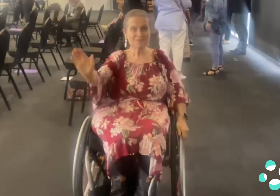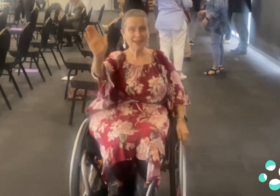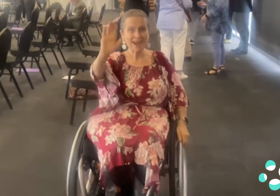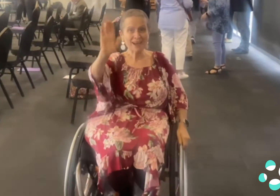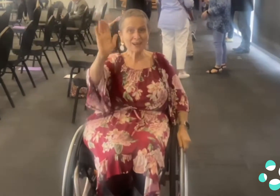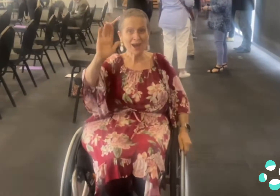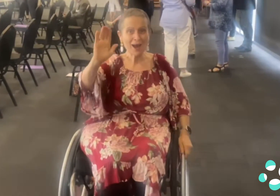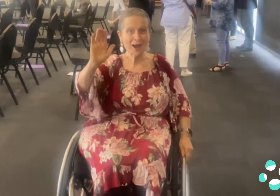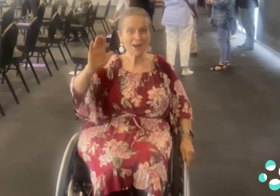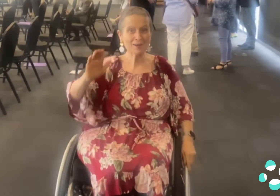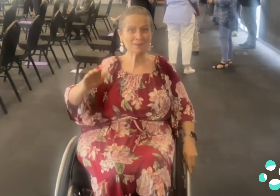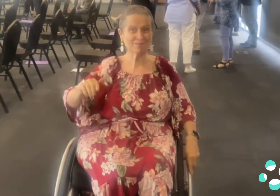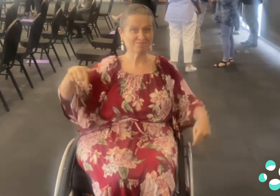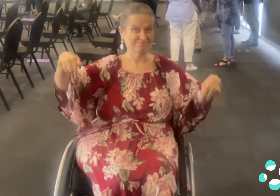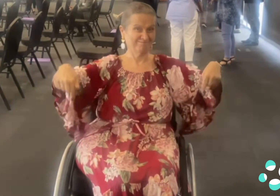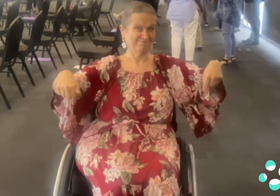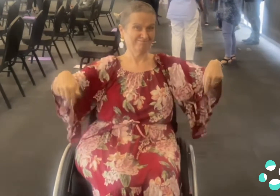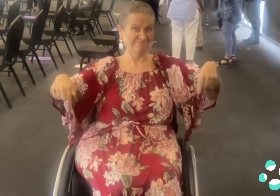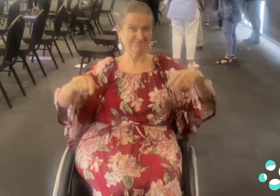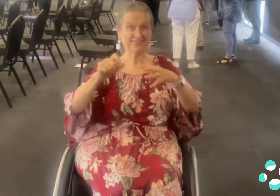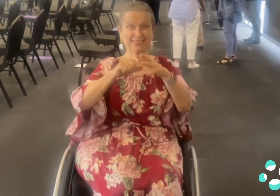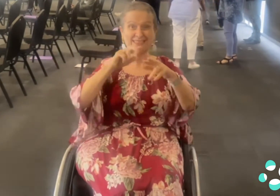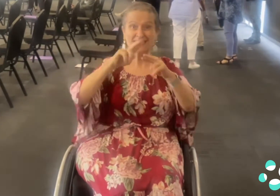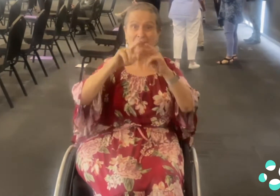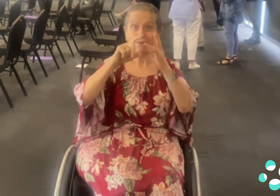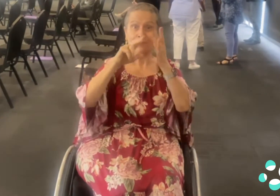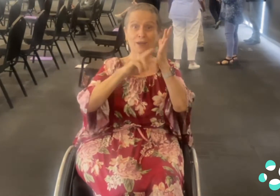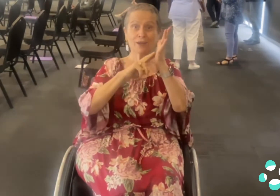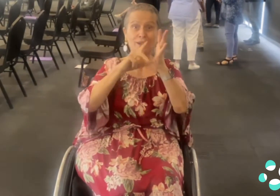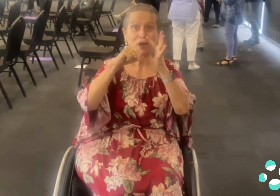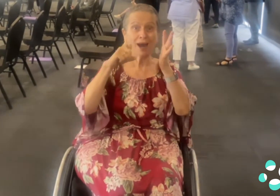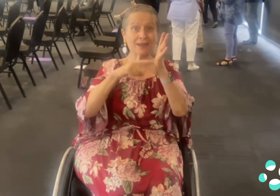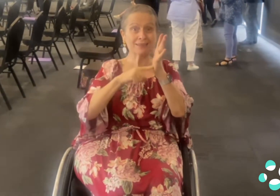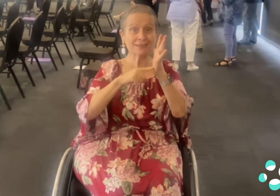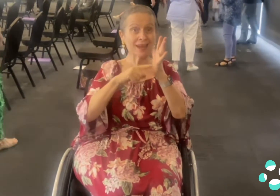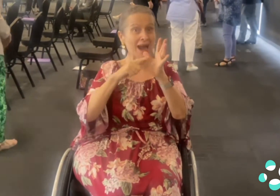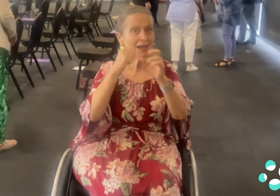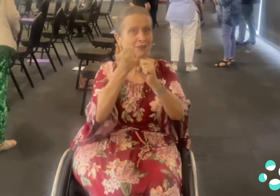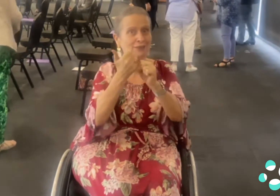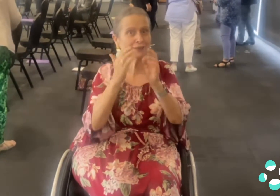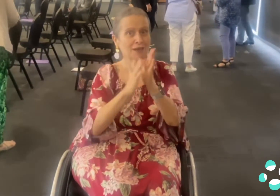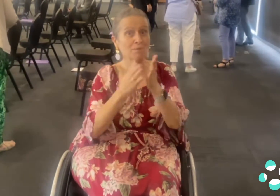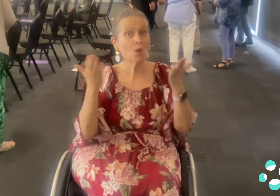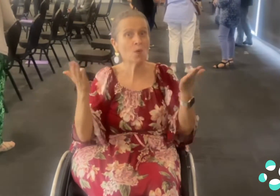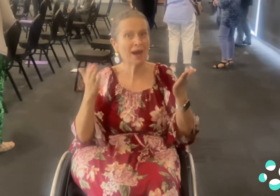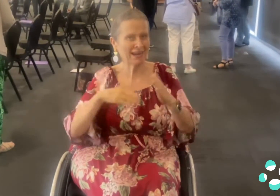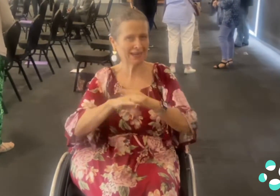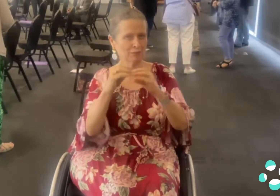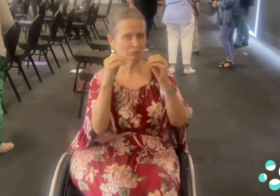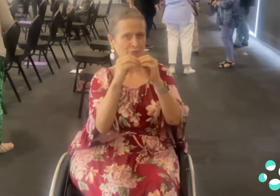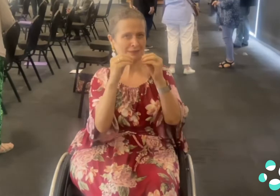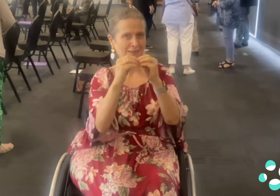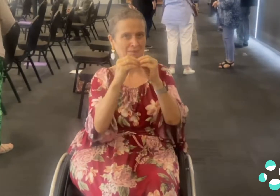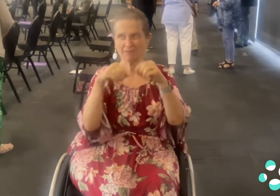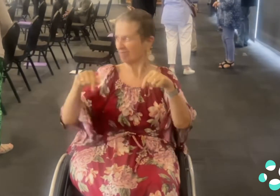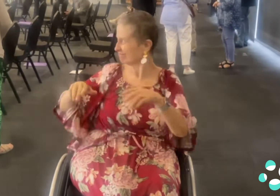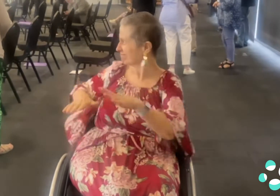Hello, I'm at the Deaf Connect AGM in Brisbane.